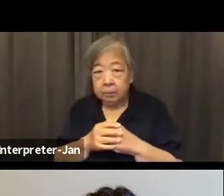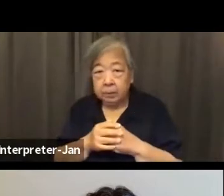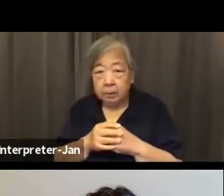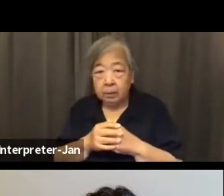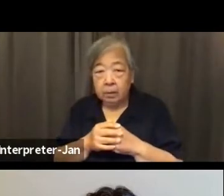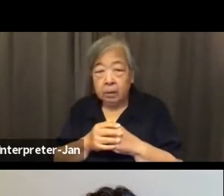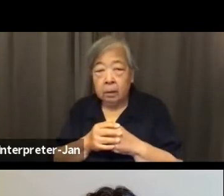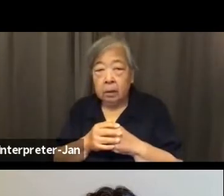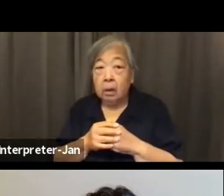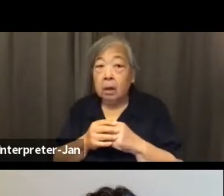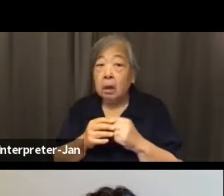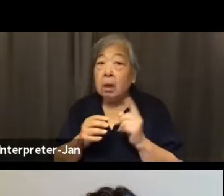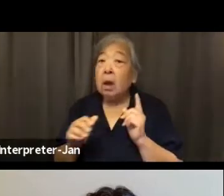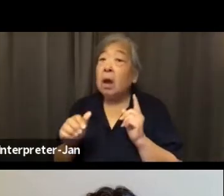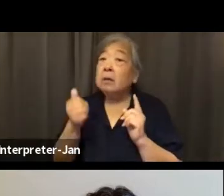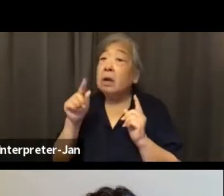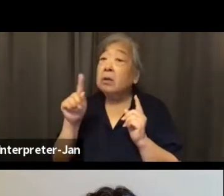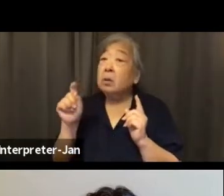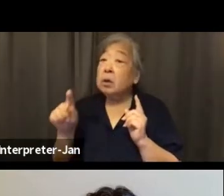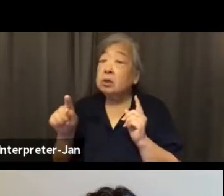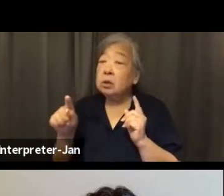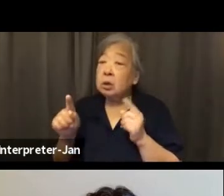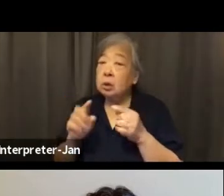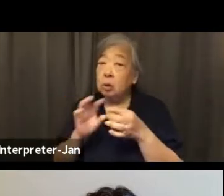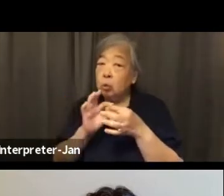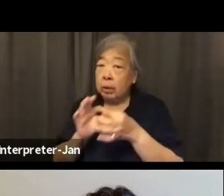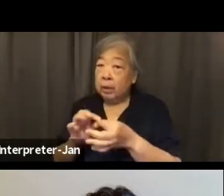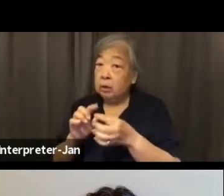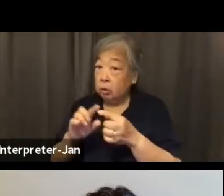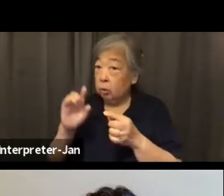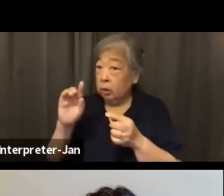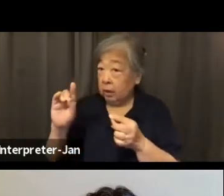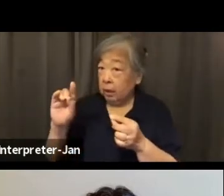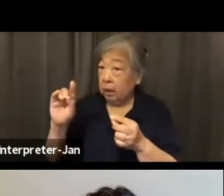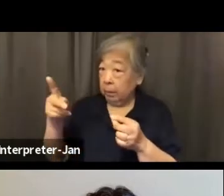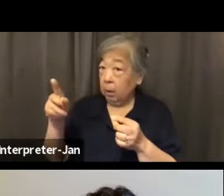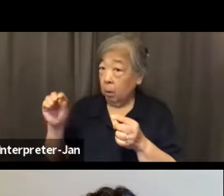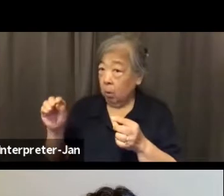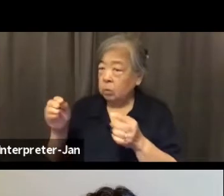And then another question we had is related to DPOs, so we asked them what local DPOs